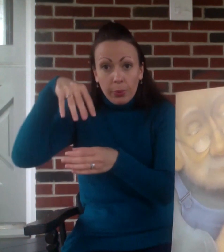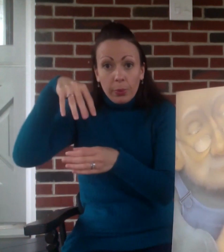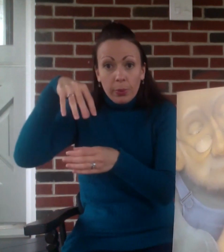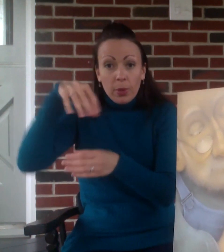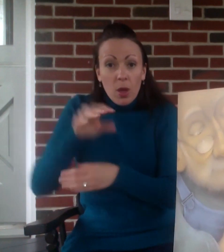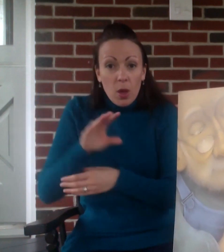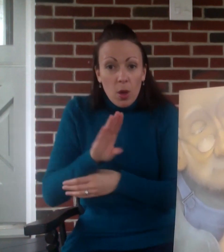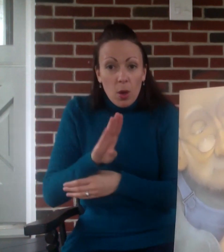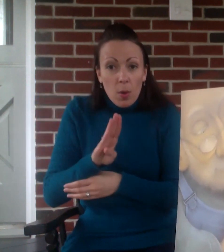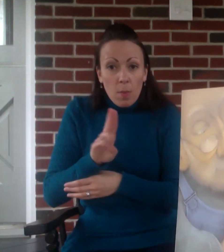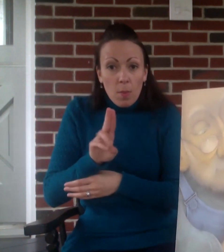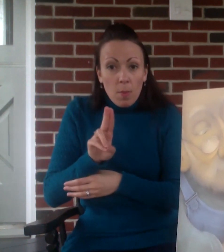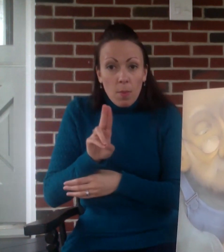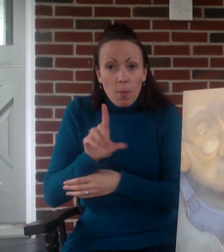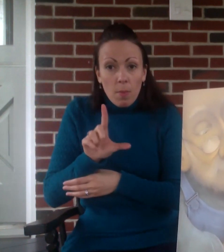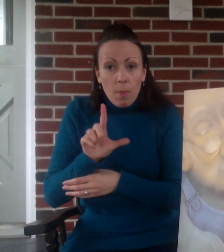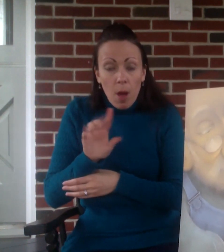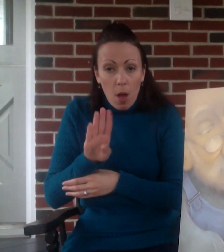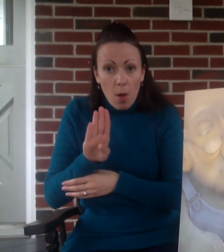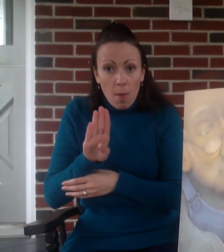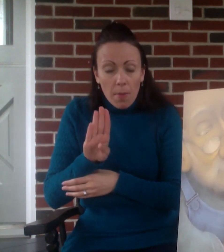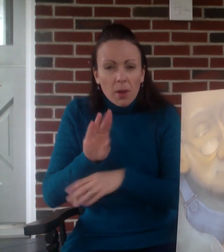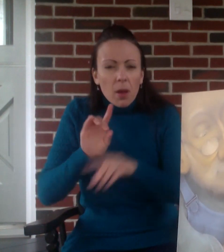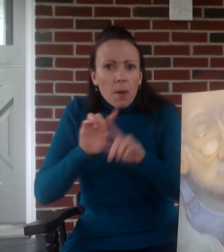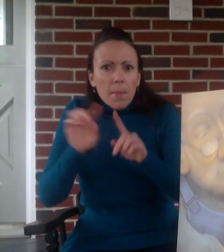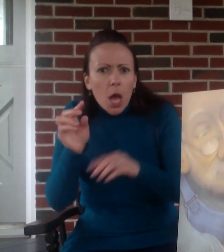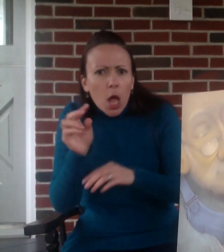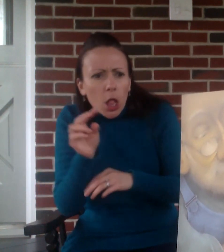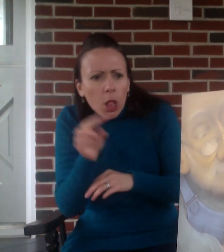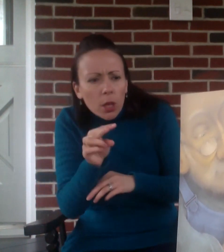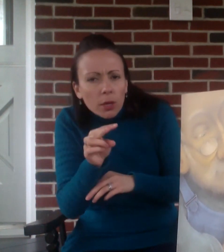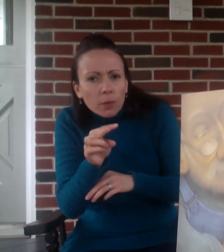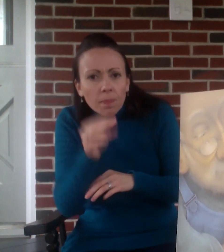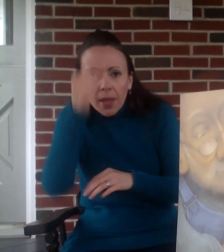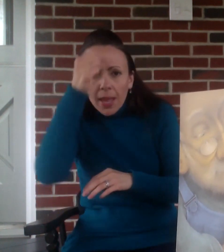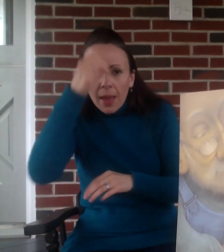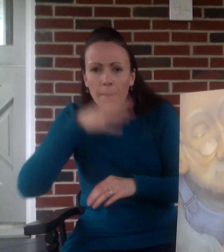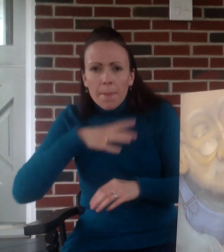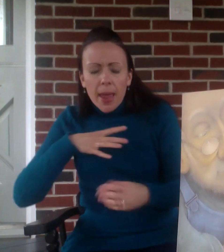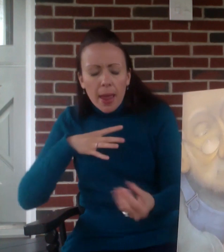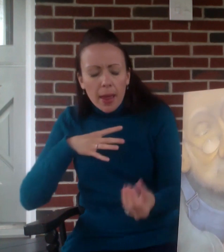And that light bulb acts as the beautiful colors of the flowers that we have at our own house.